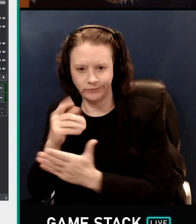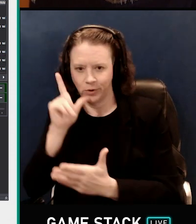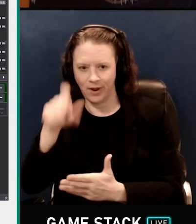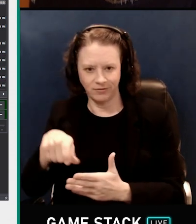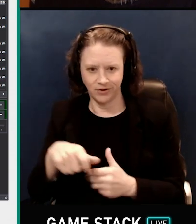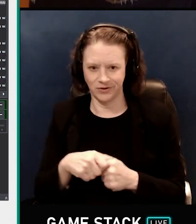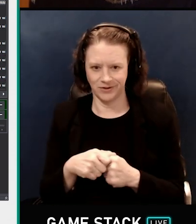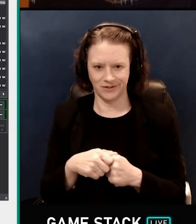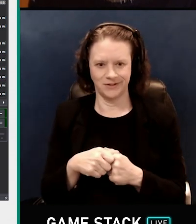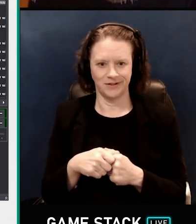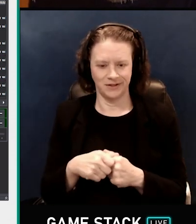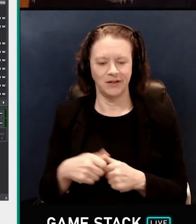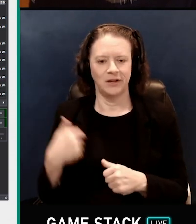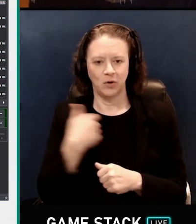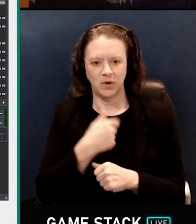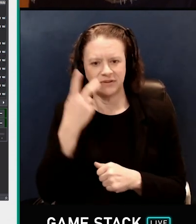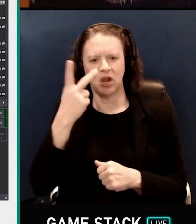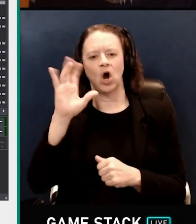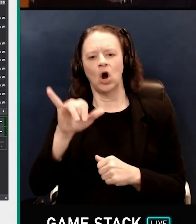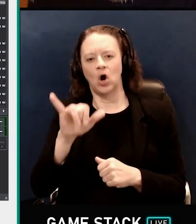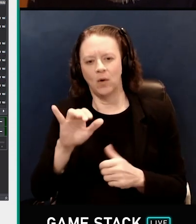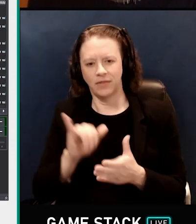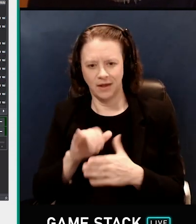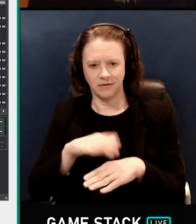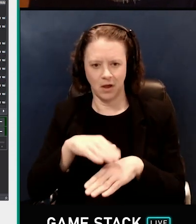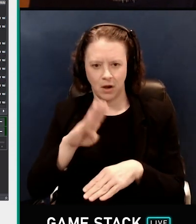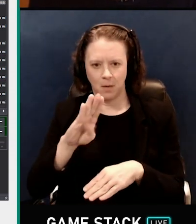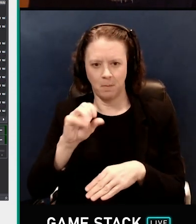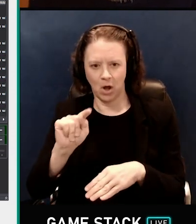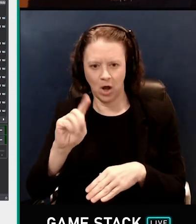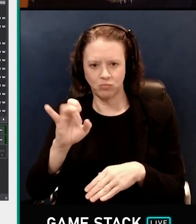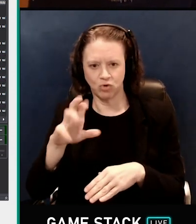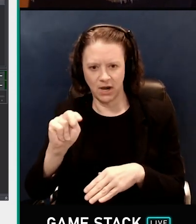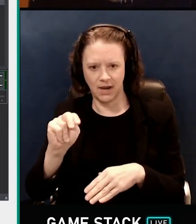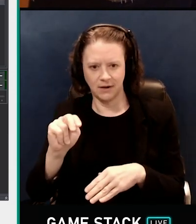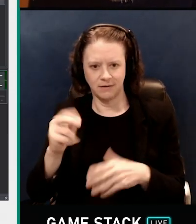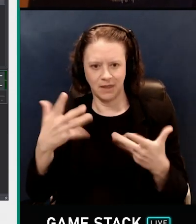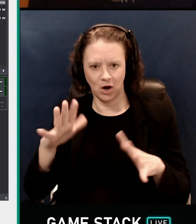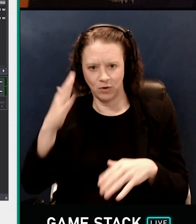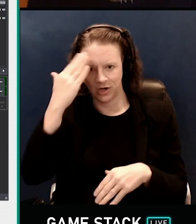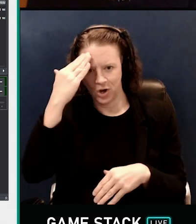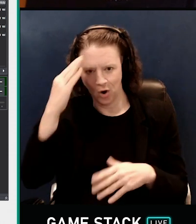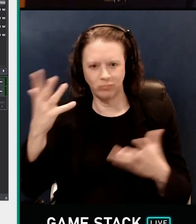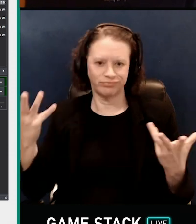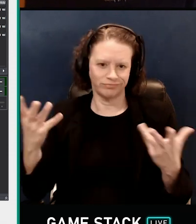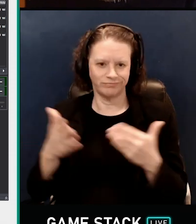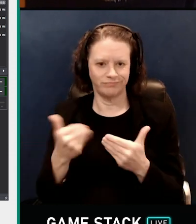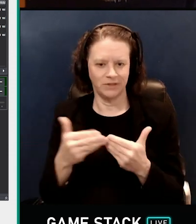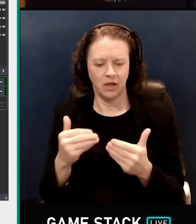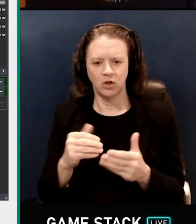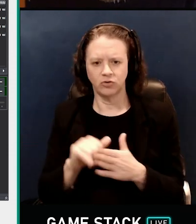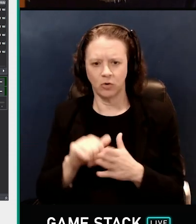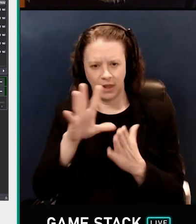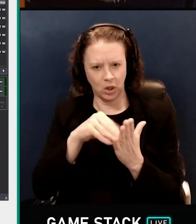They know what they have to do, and they basically just need to learn. OK, what is the brain doing for this game?